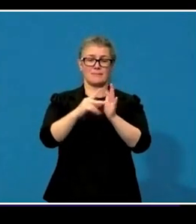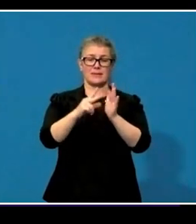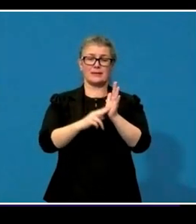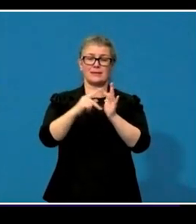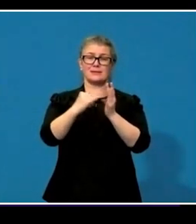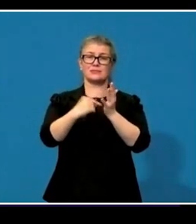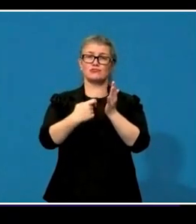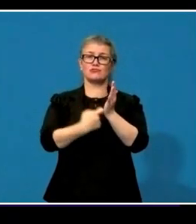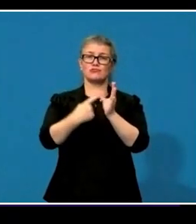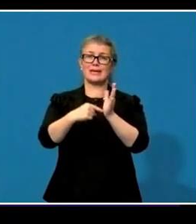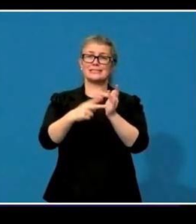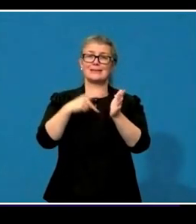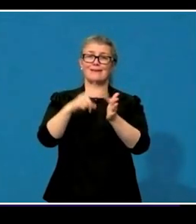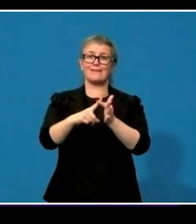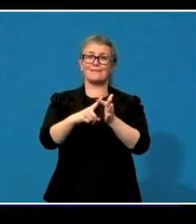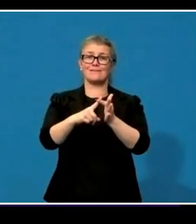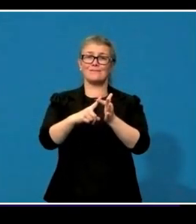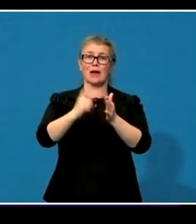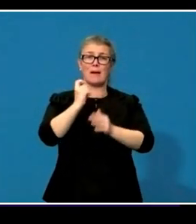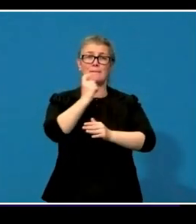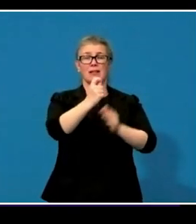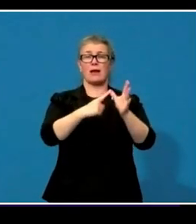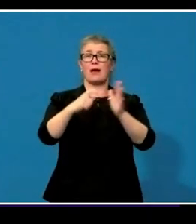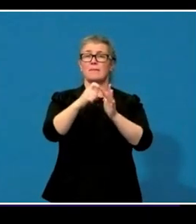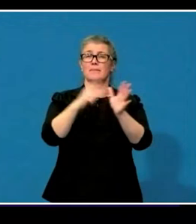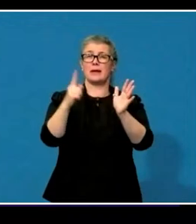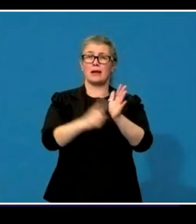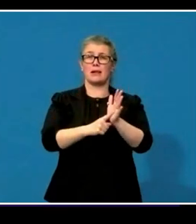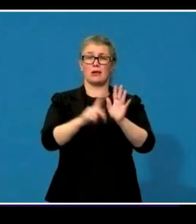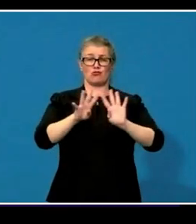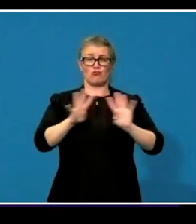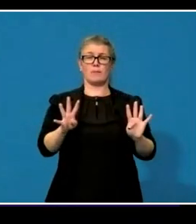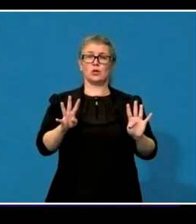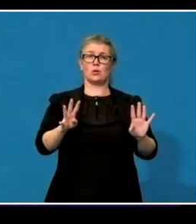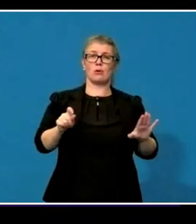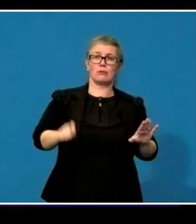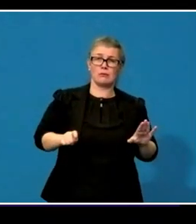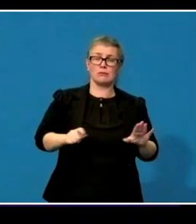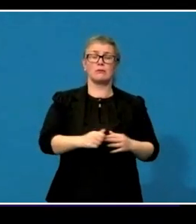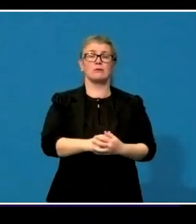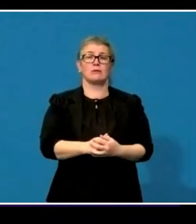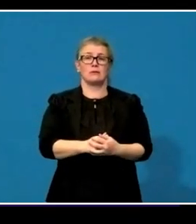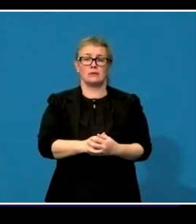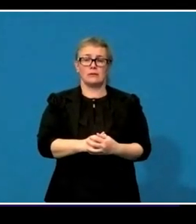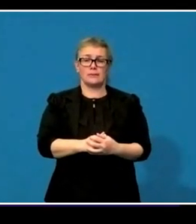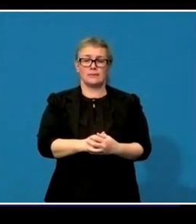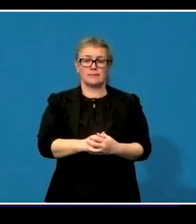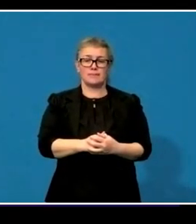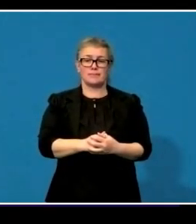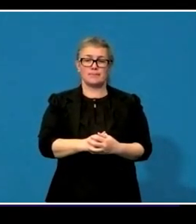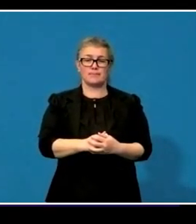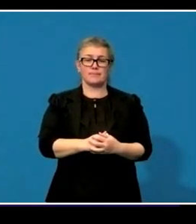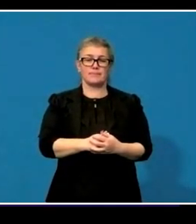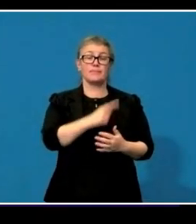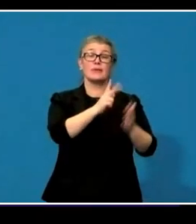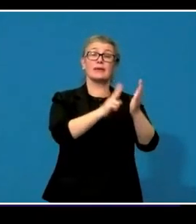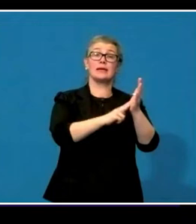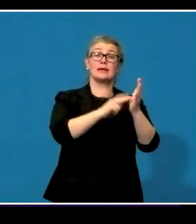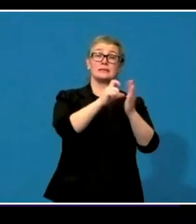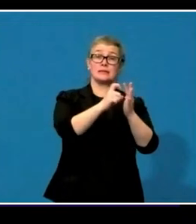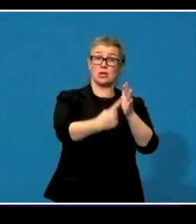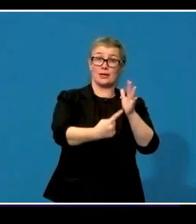settled out of court prior to the - or prior to the AAT by the NDIA and the Territory